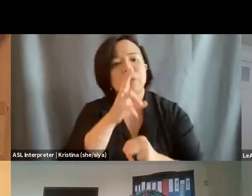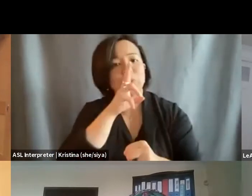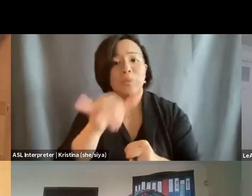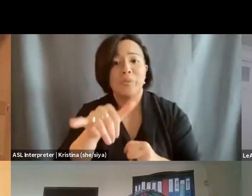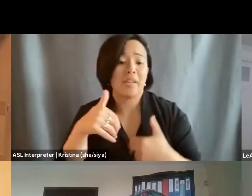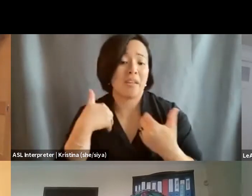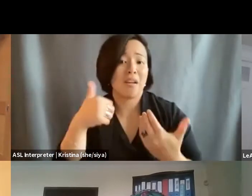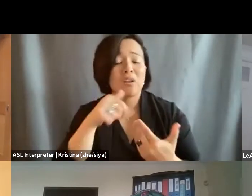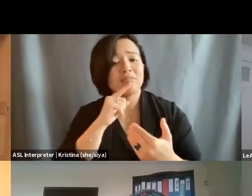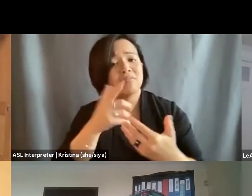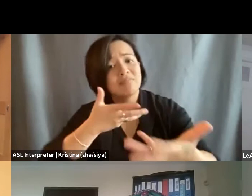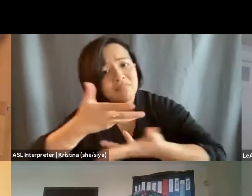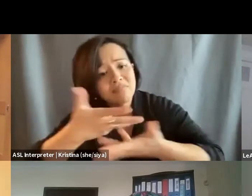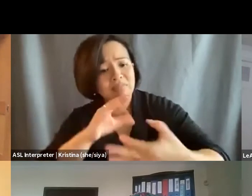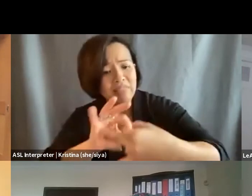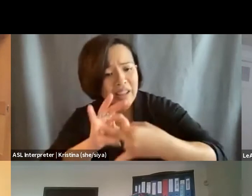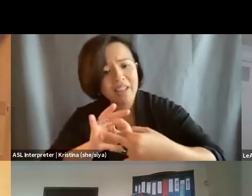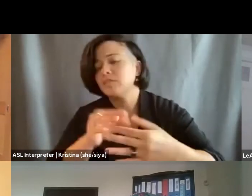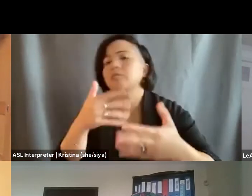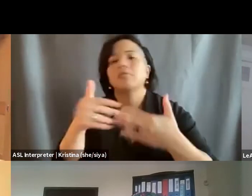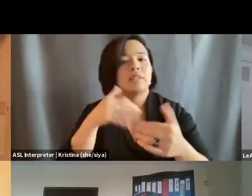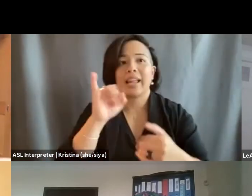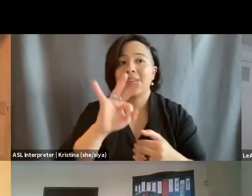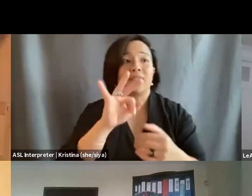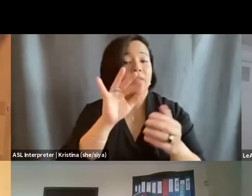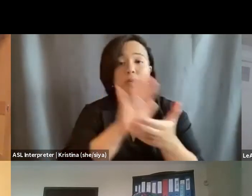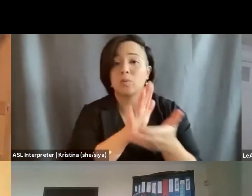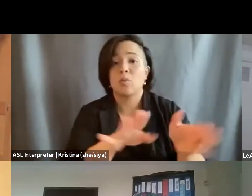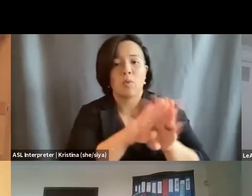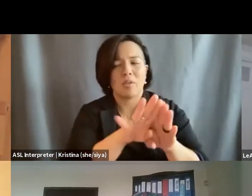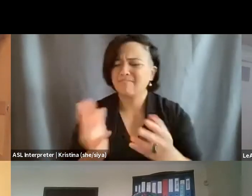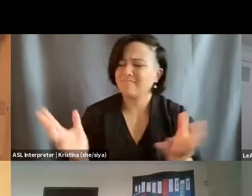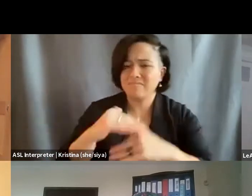engaged throughout the closure of the schools. They also ensured that they had